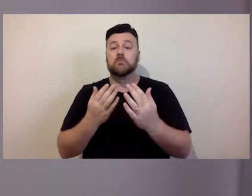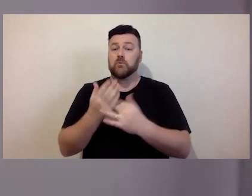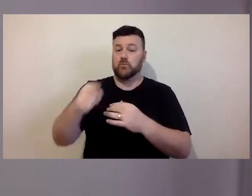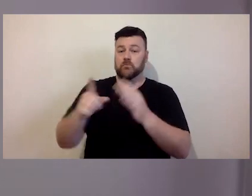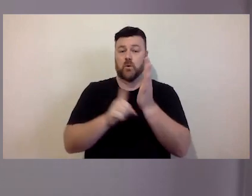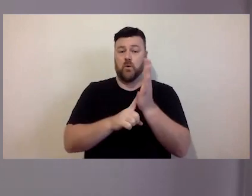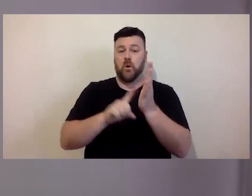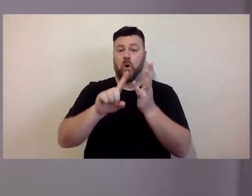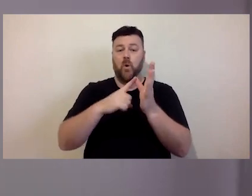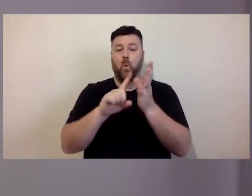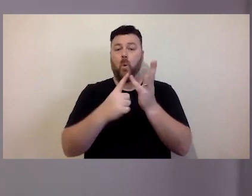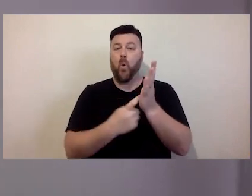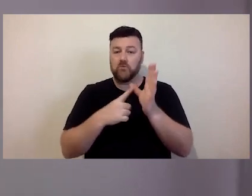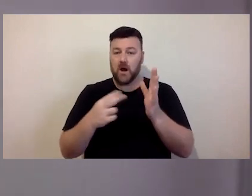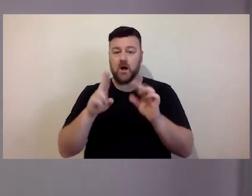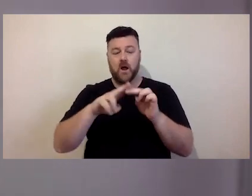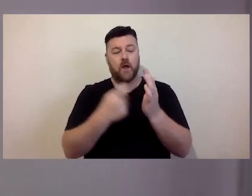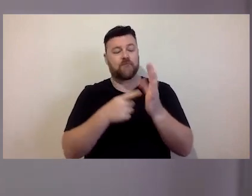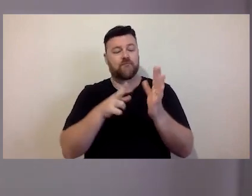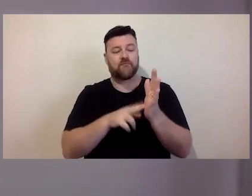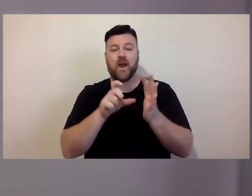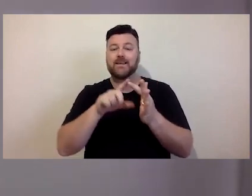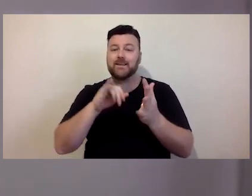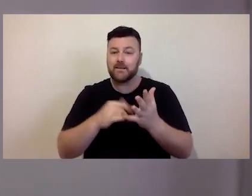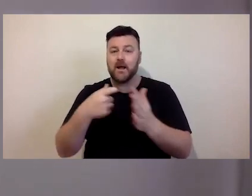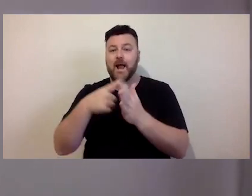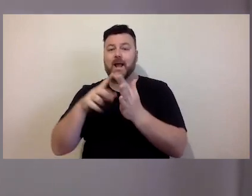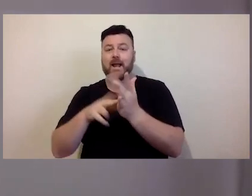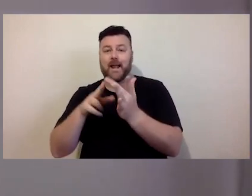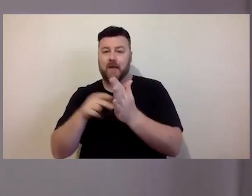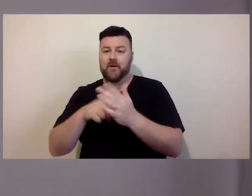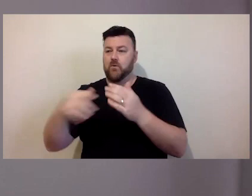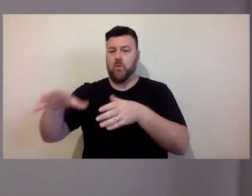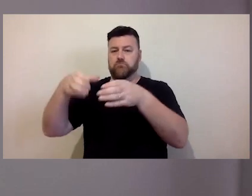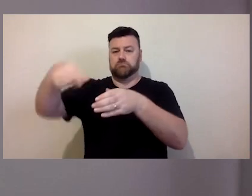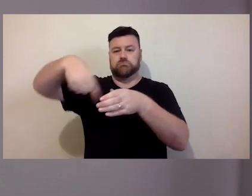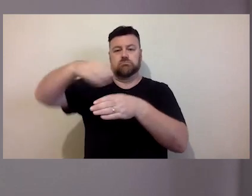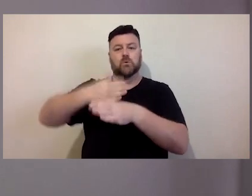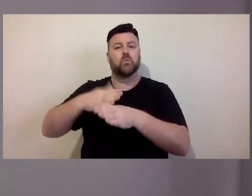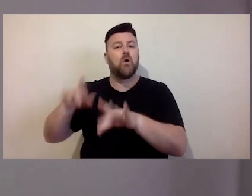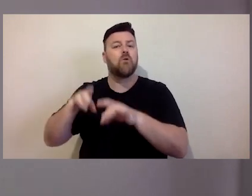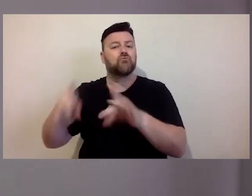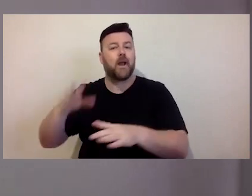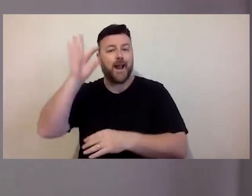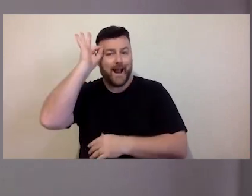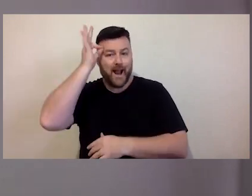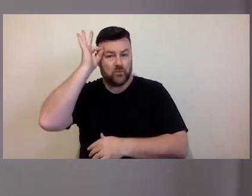Frances, Kevin, and the others within the Australia Council who have been able to provide opportunities for people to come